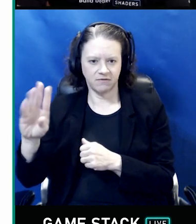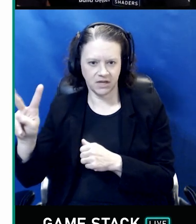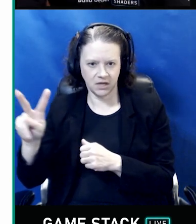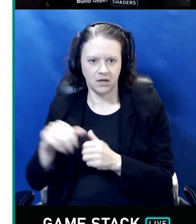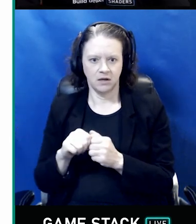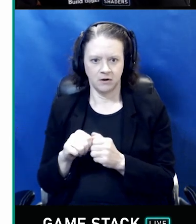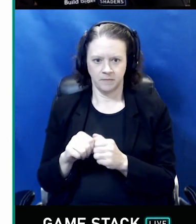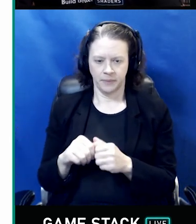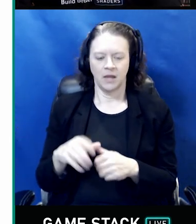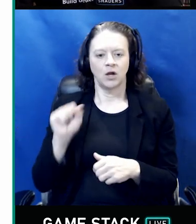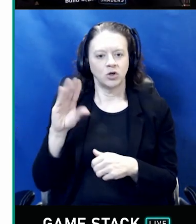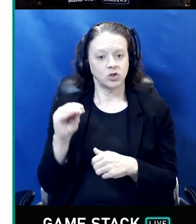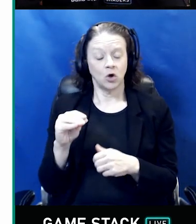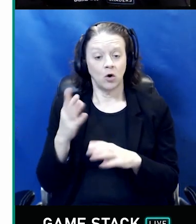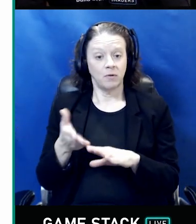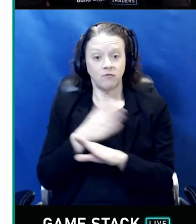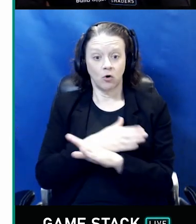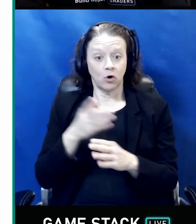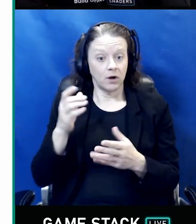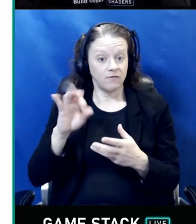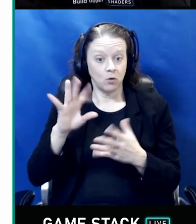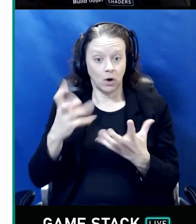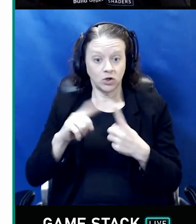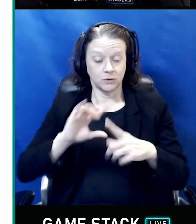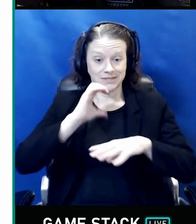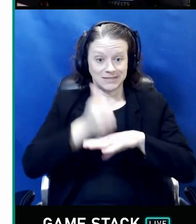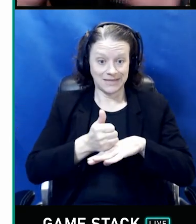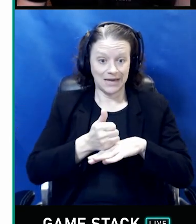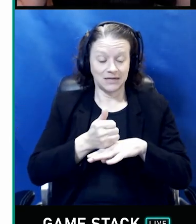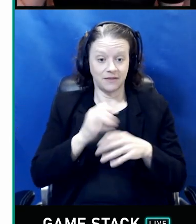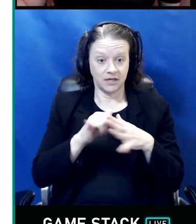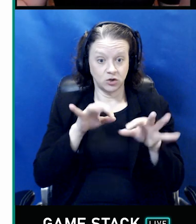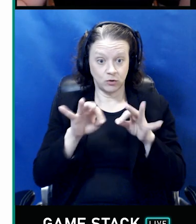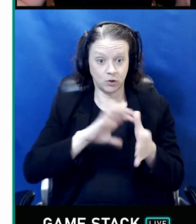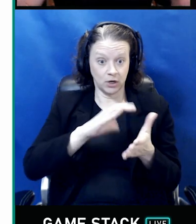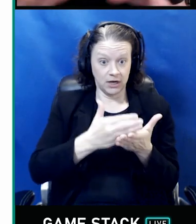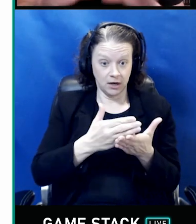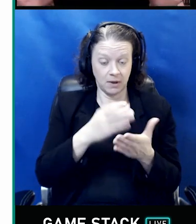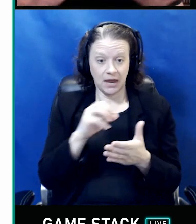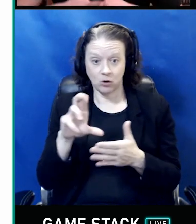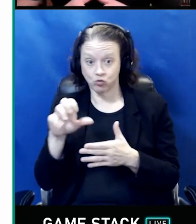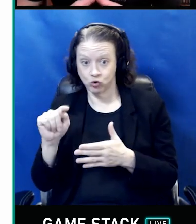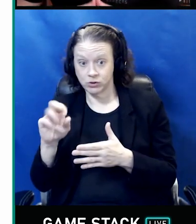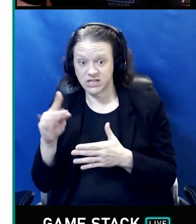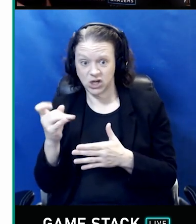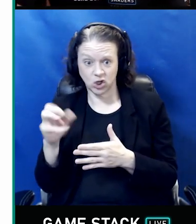set your root signature, you could do that in any order that you preferred. It didn't really matter, it was all resolved